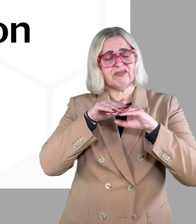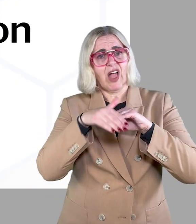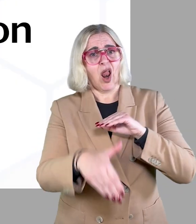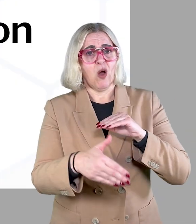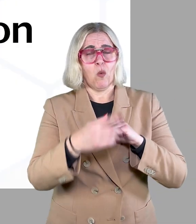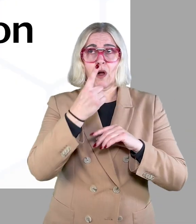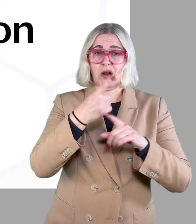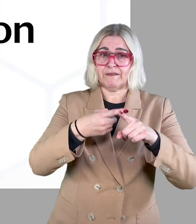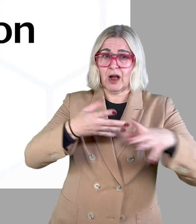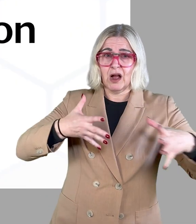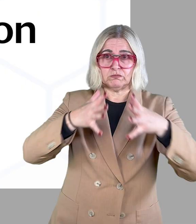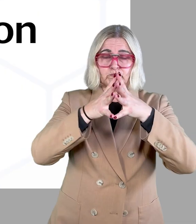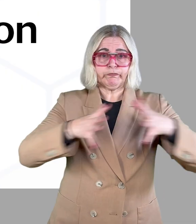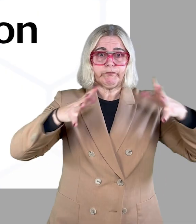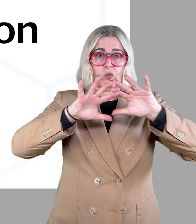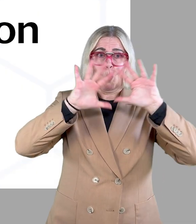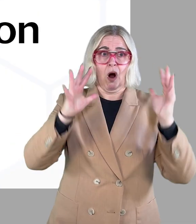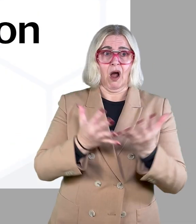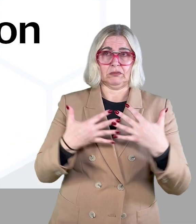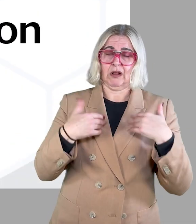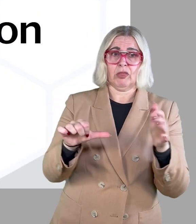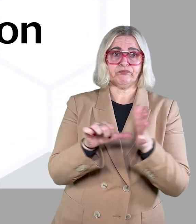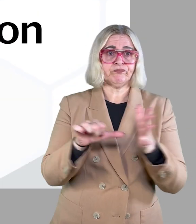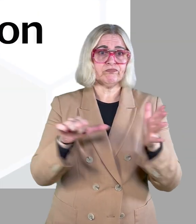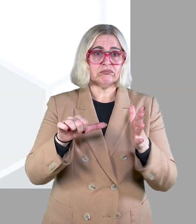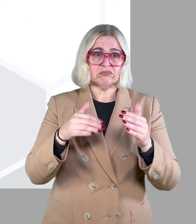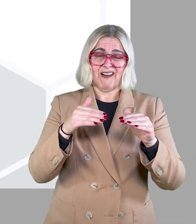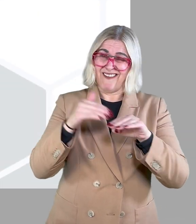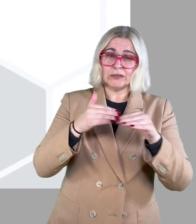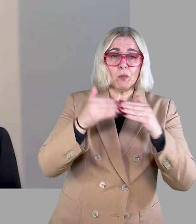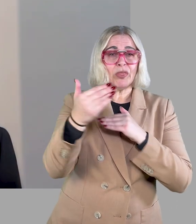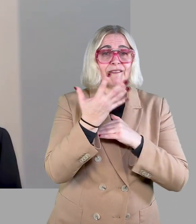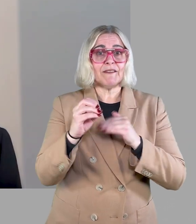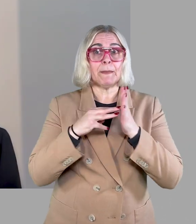Heart failure is one of the fastest growing global health challenges, affecting more than 50 million people today.